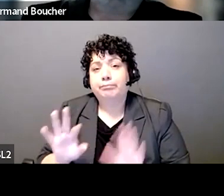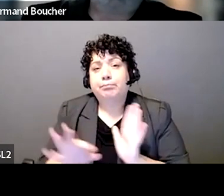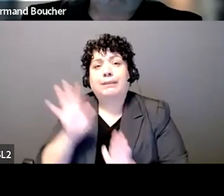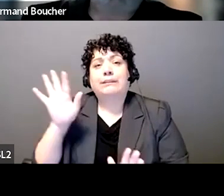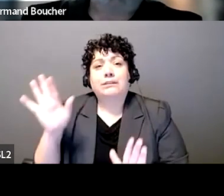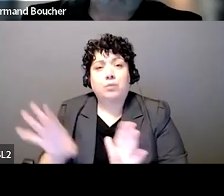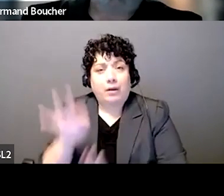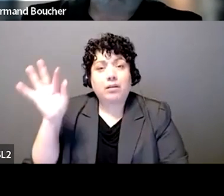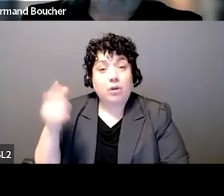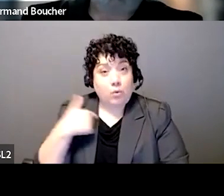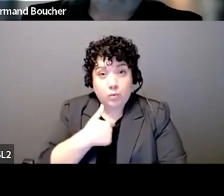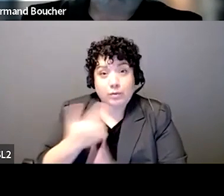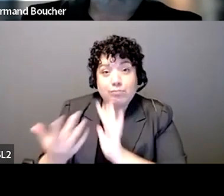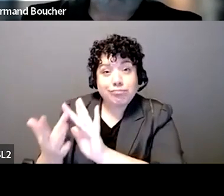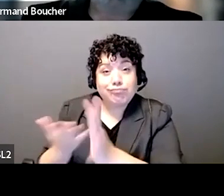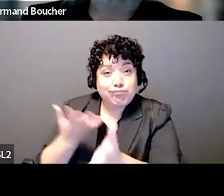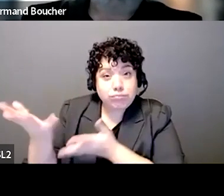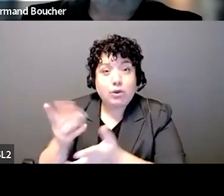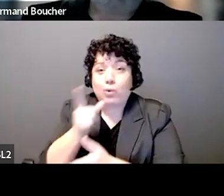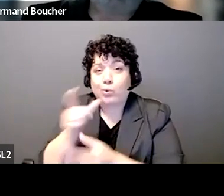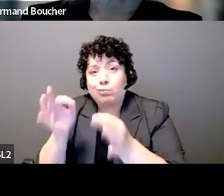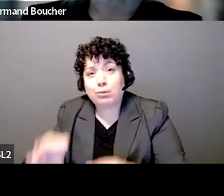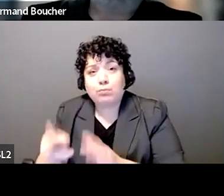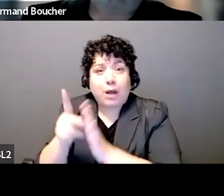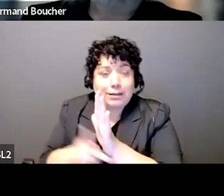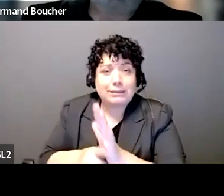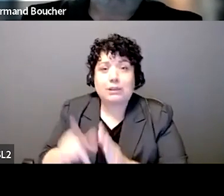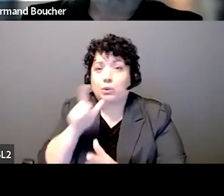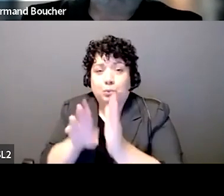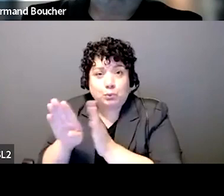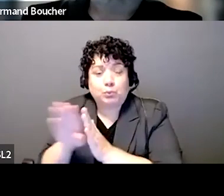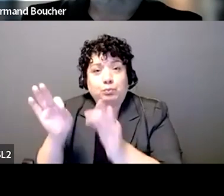with policy makers or decision makers yes you can take part in a consultation